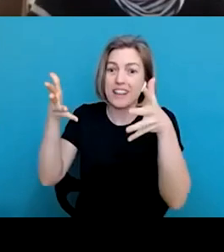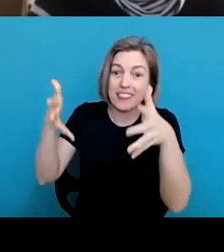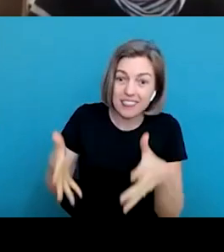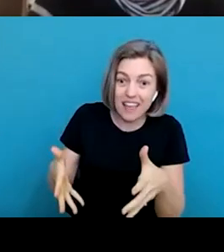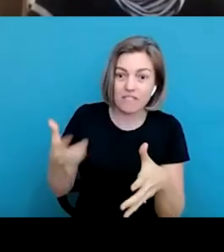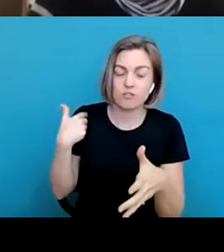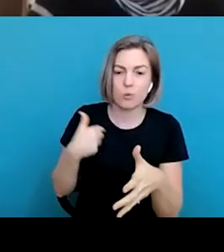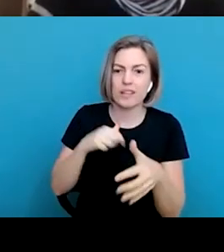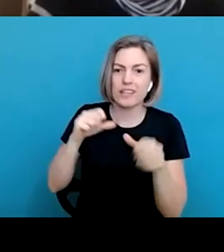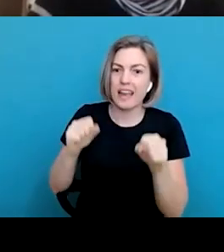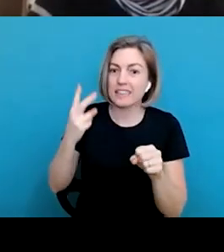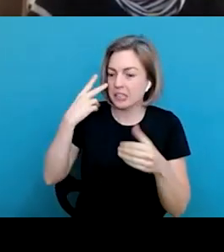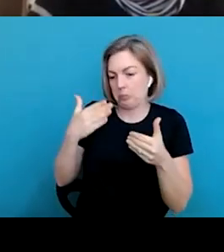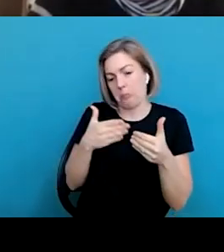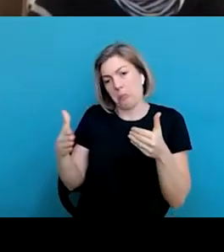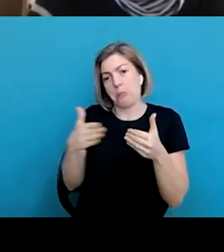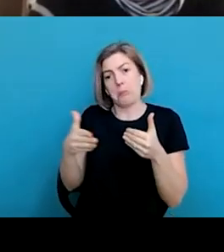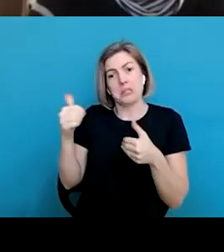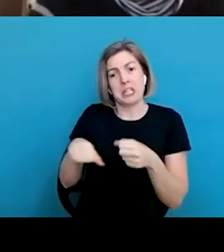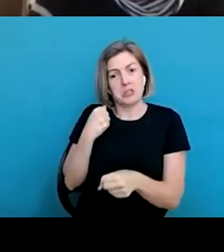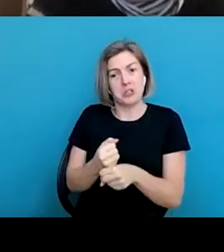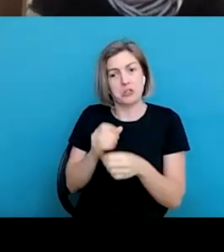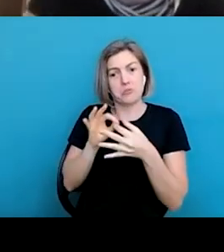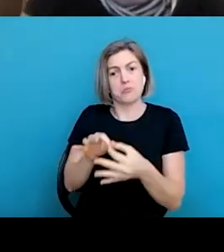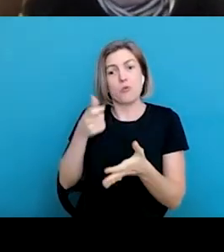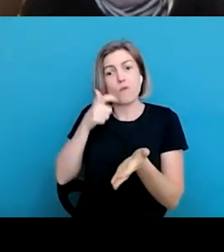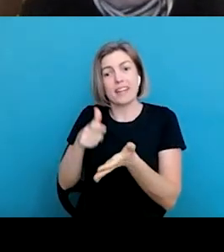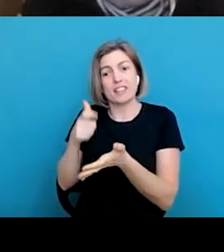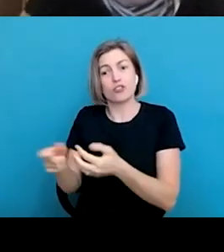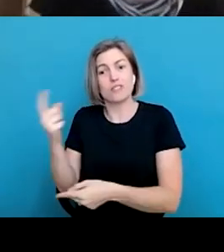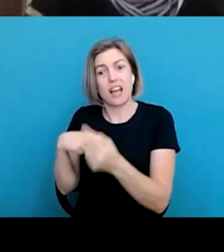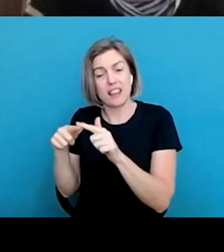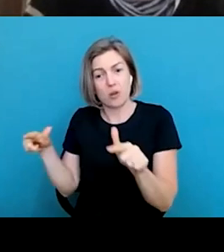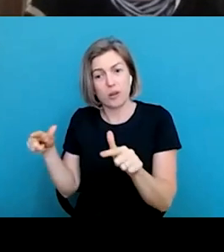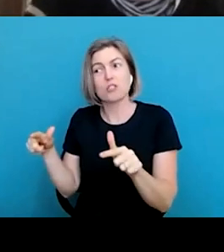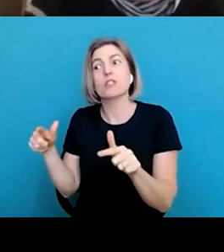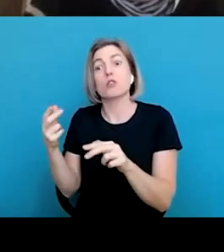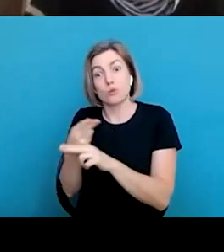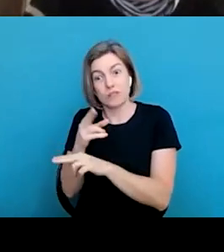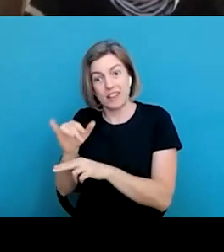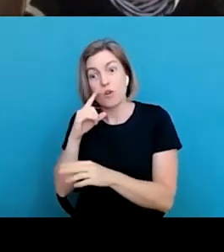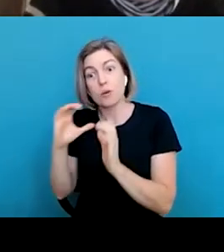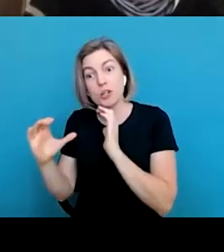within a decade on recognition of sign using that to communicate and recognition of any